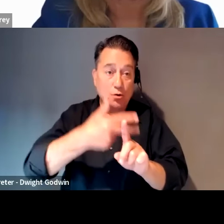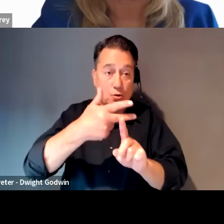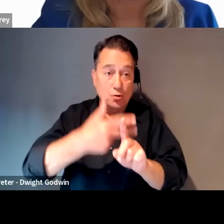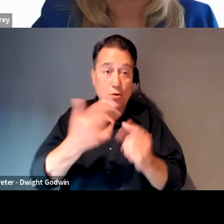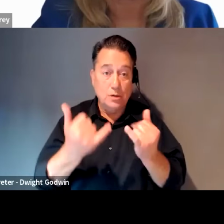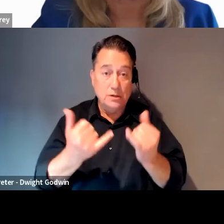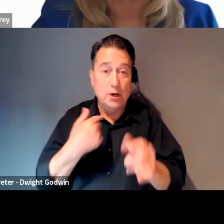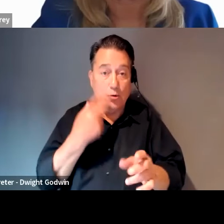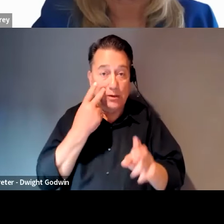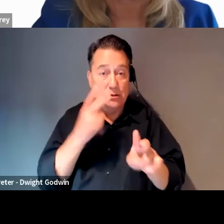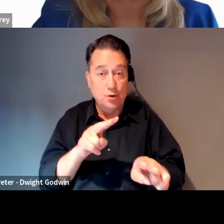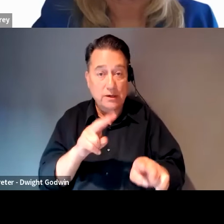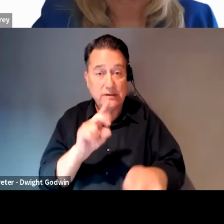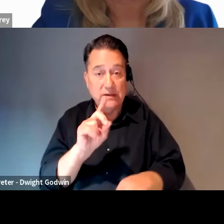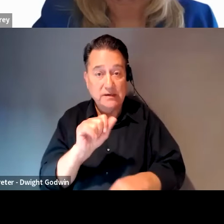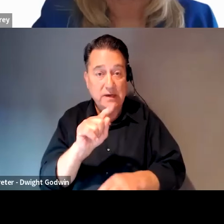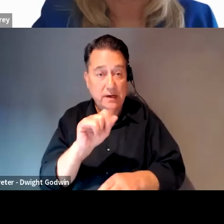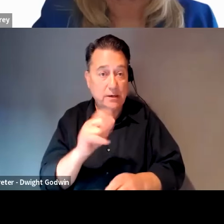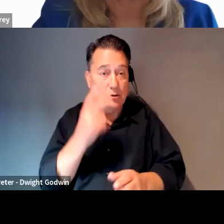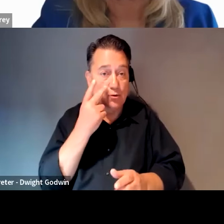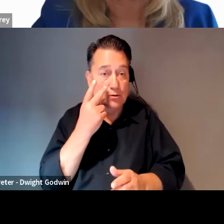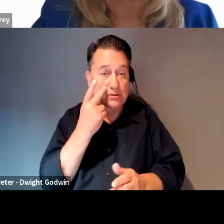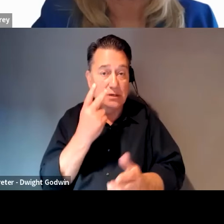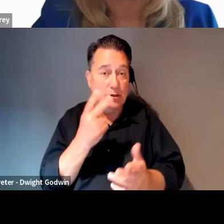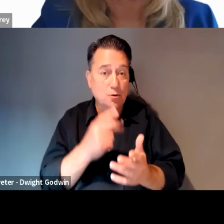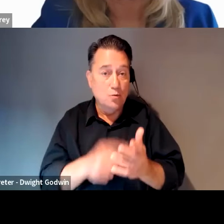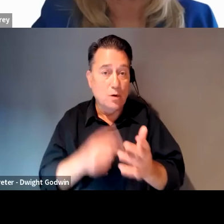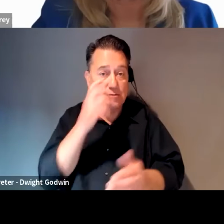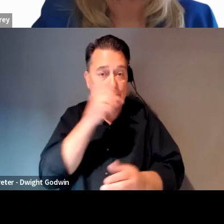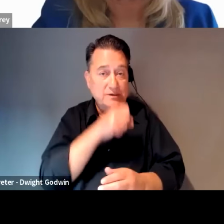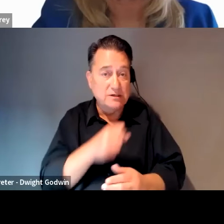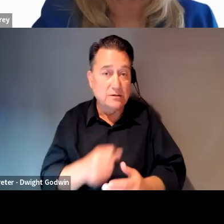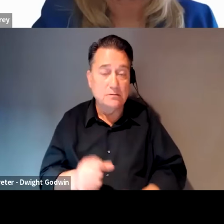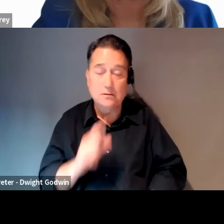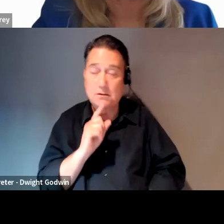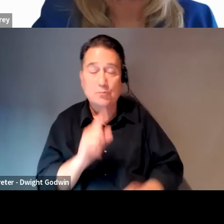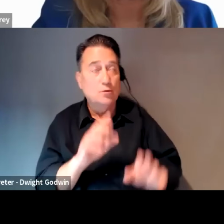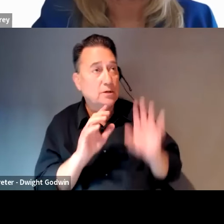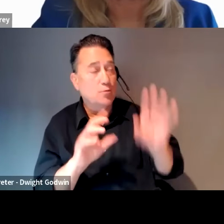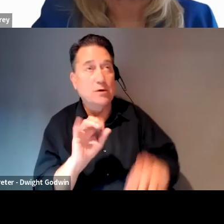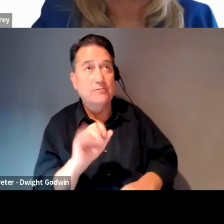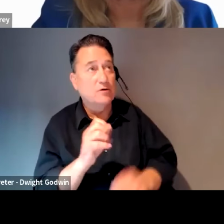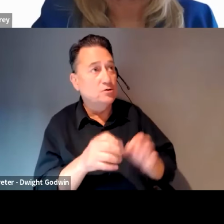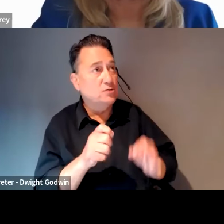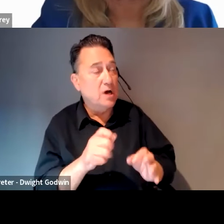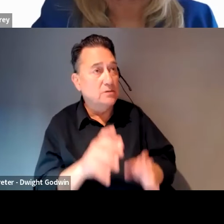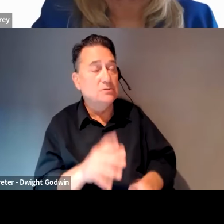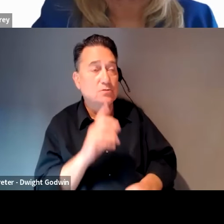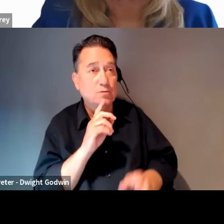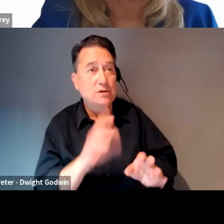just to kind of sift through it and see what we're missing. That's great, Judge. Thank you so much, the importance of looking at data,